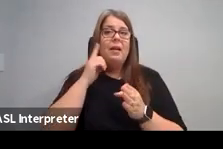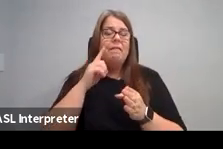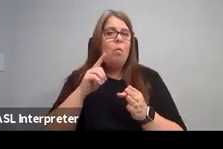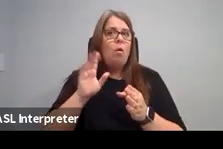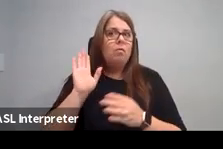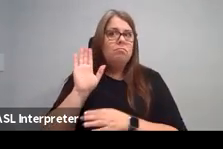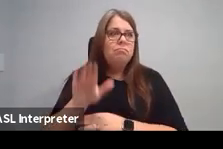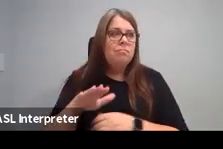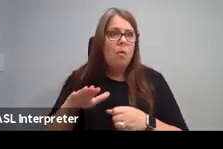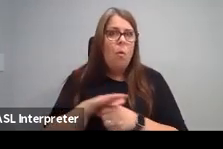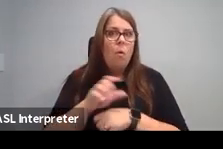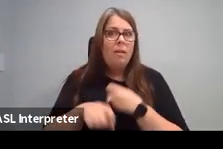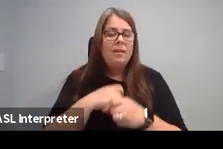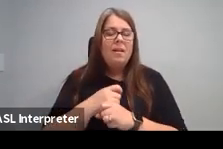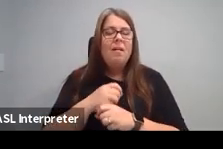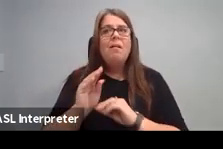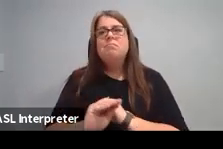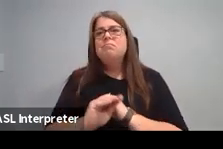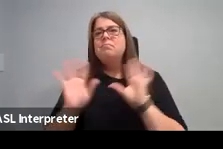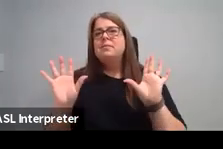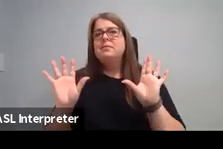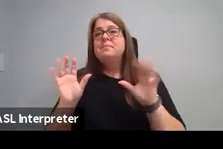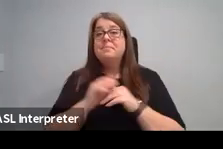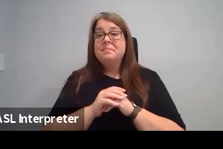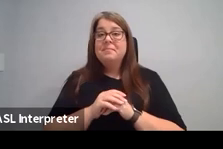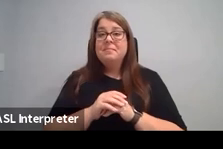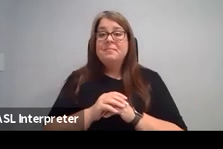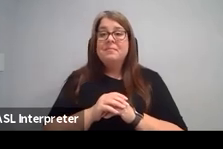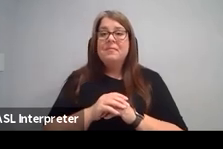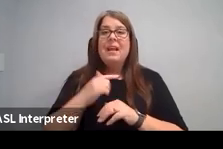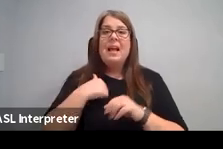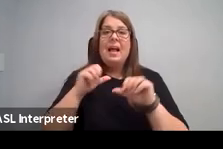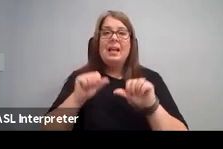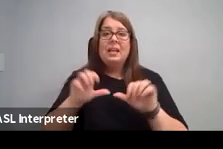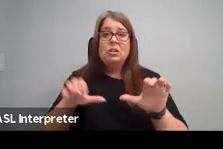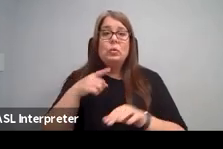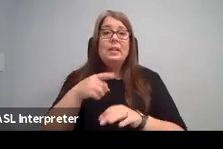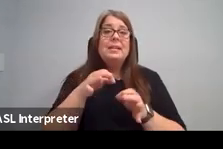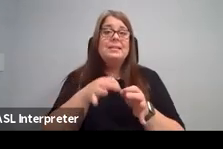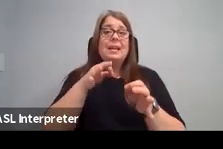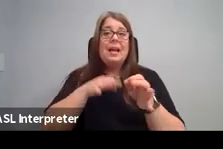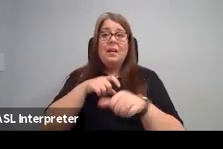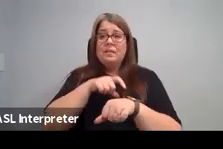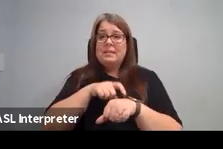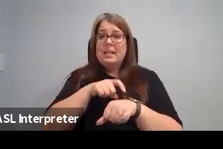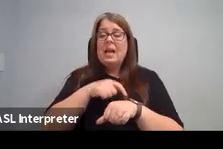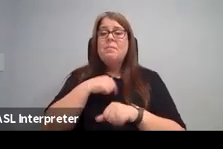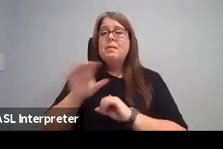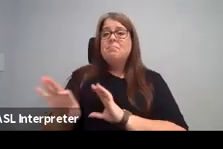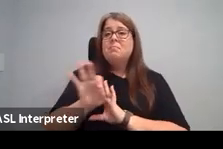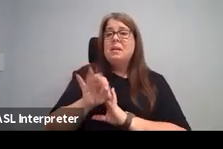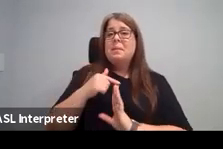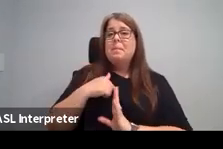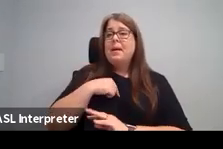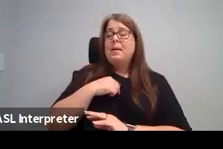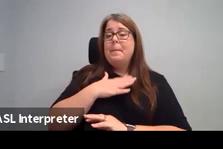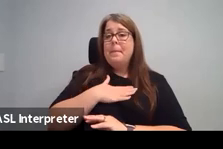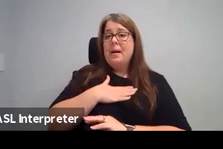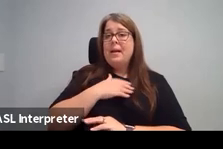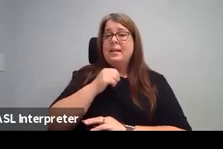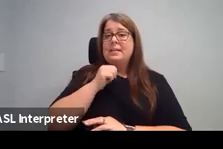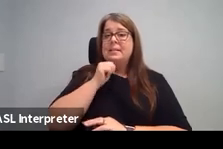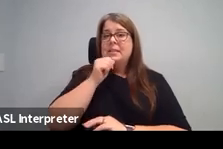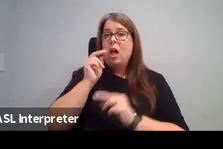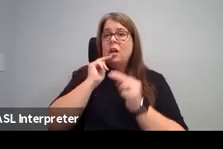Allison Frenzel : Oh, okay. So this is palatable. This is something I can do in advance. I can pick my non negotiable learning objectives and I can just say,